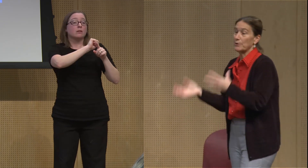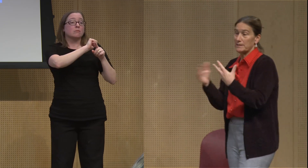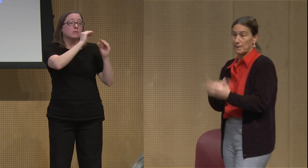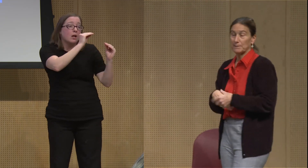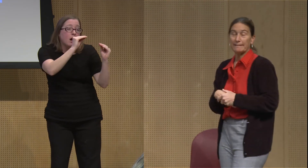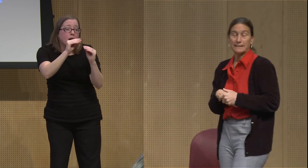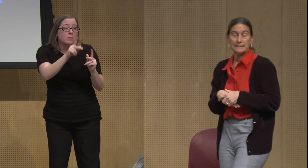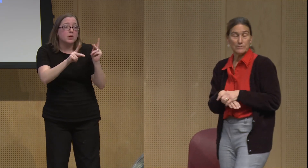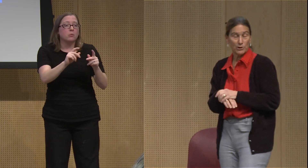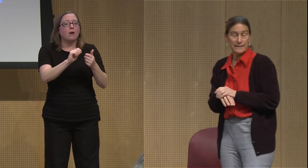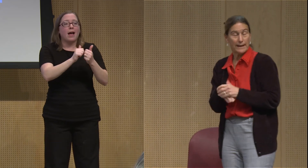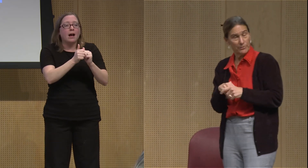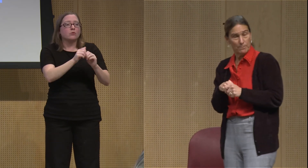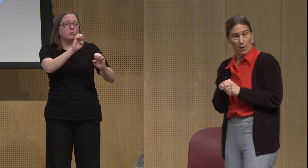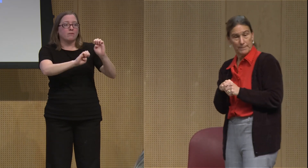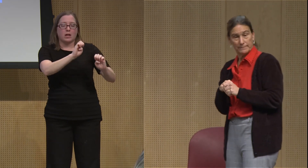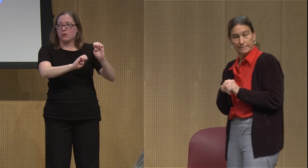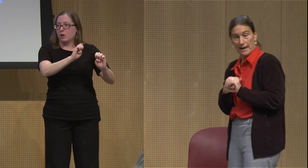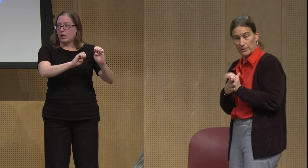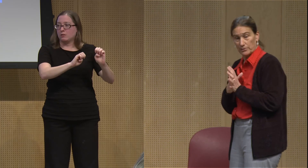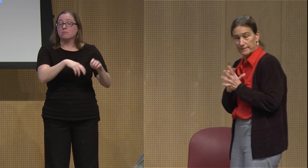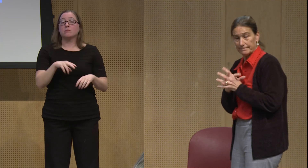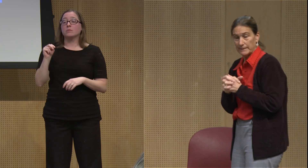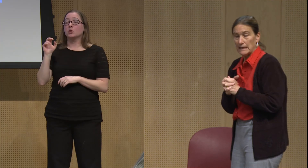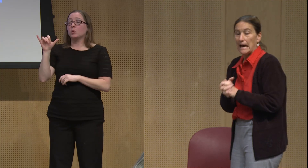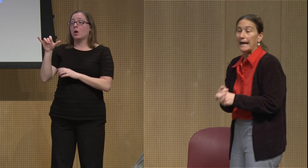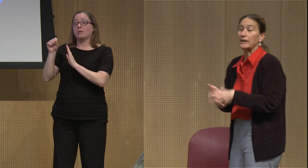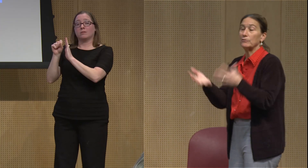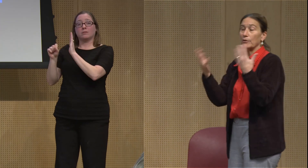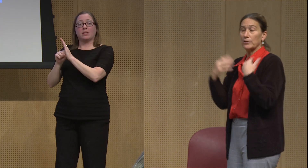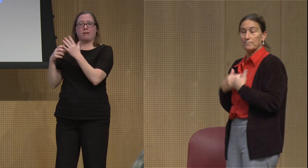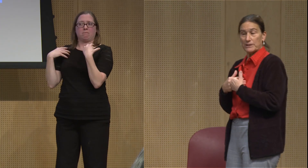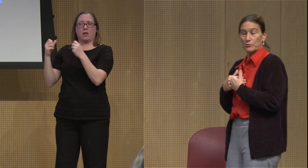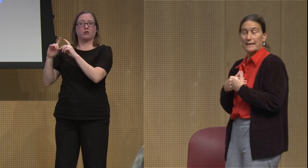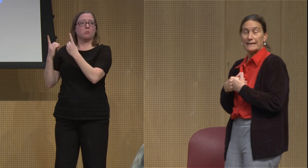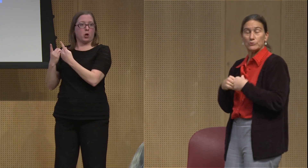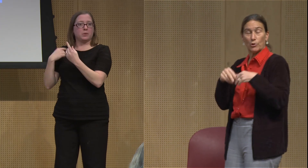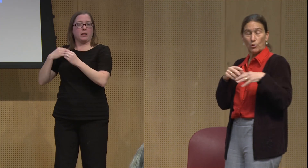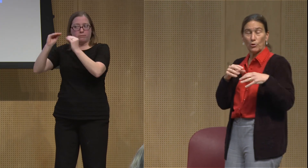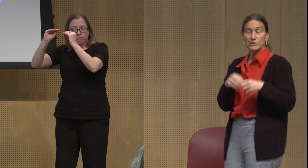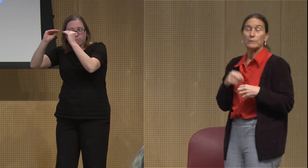I TRAINED PEOPLE AT THE NEW YORK STATE HEALTH DEPARTMENT HOW TO DO IT. I CONVERTED MY TRAINING INTO A COURSE THAT WE